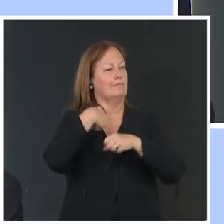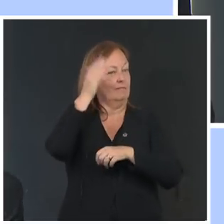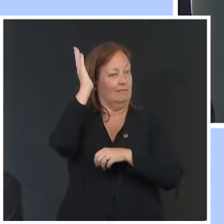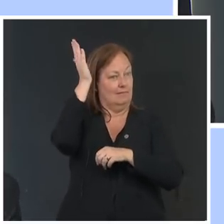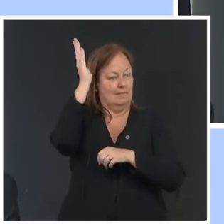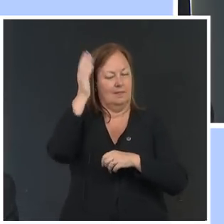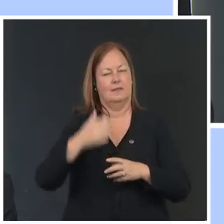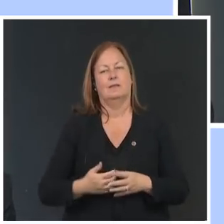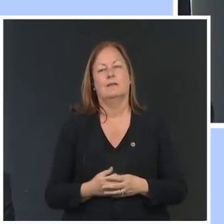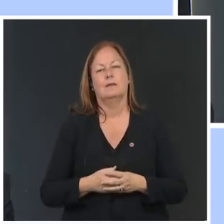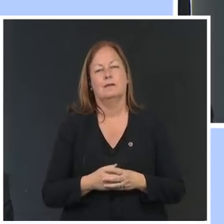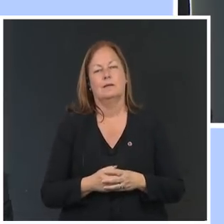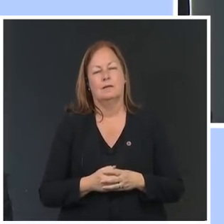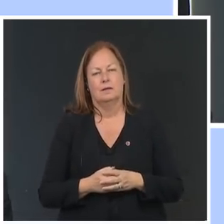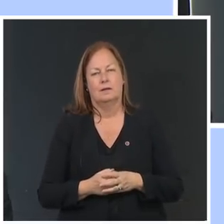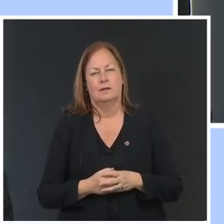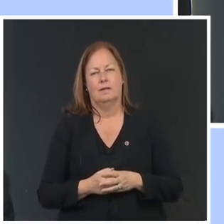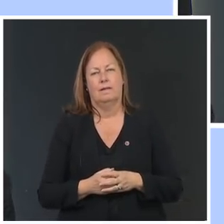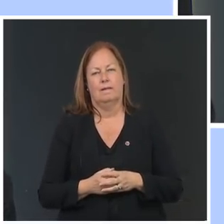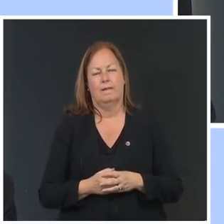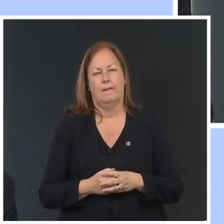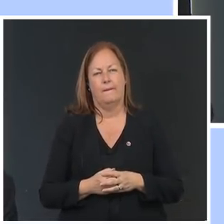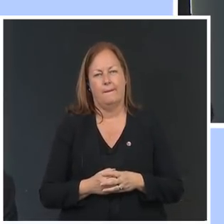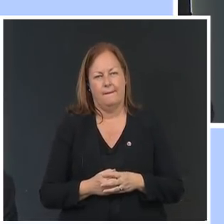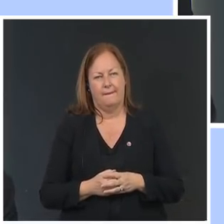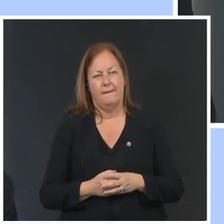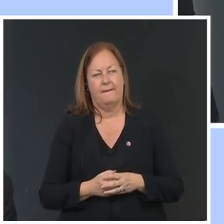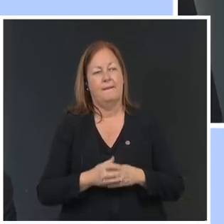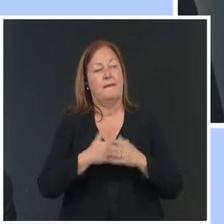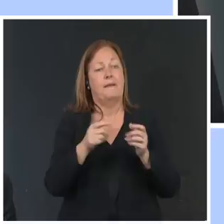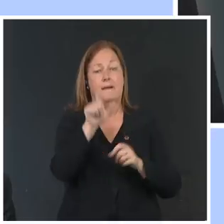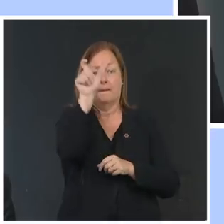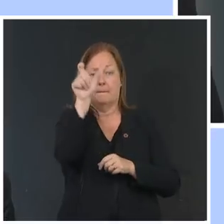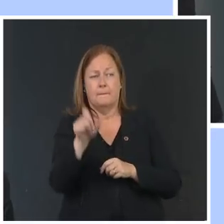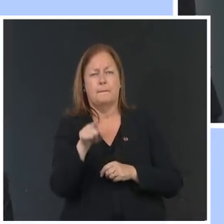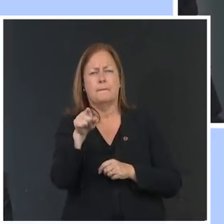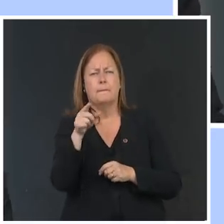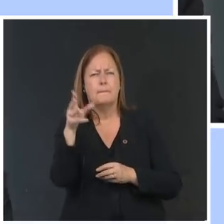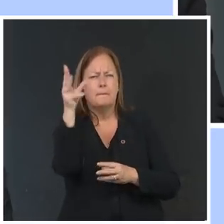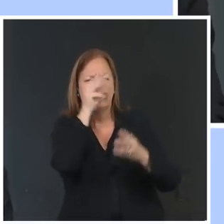does represent the harmony and social items and promotes them.